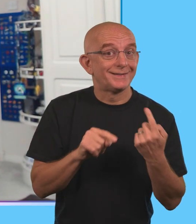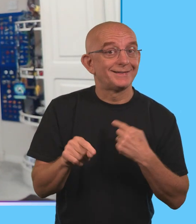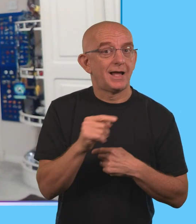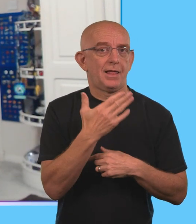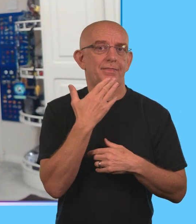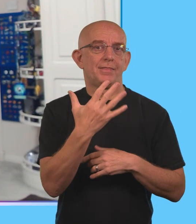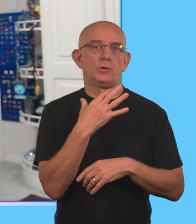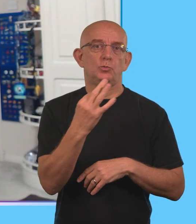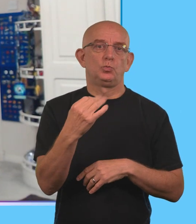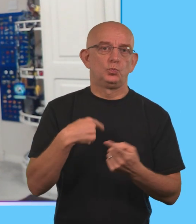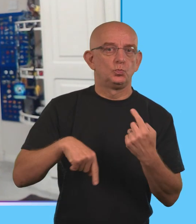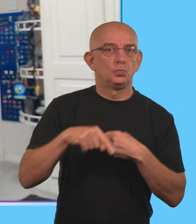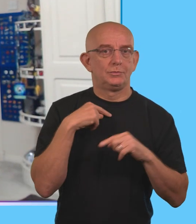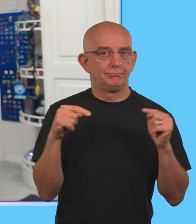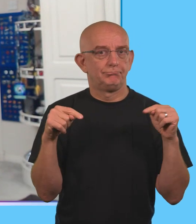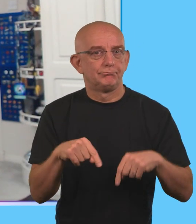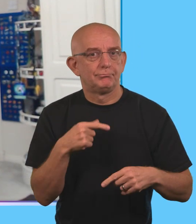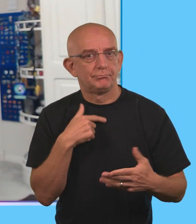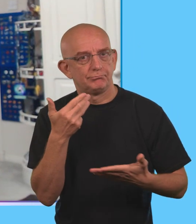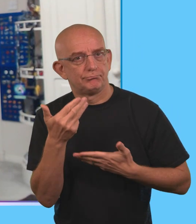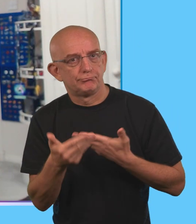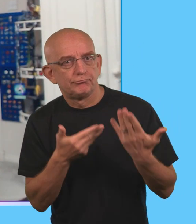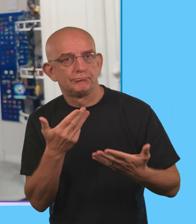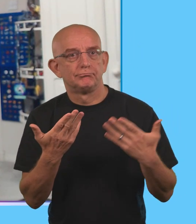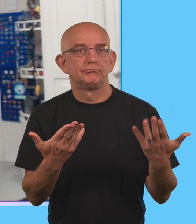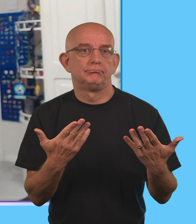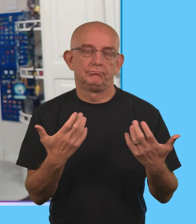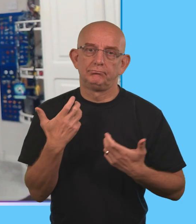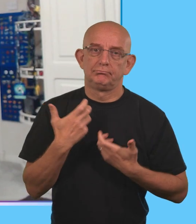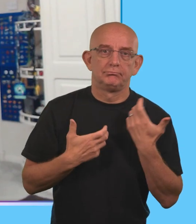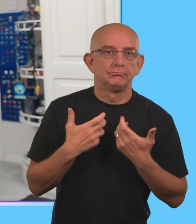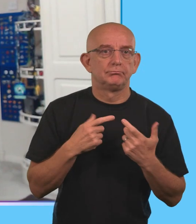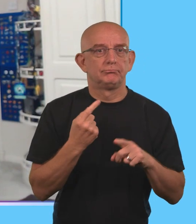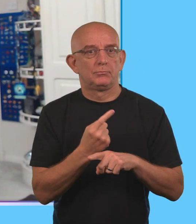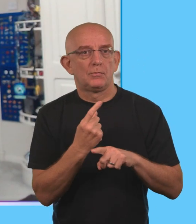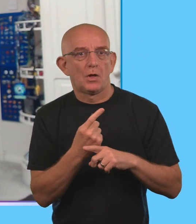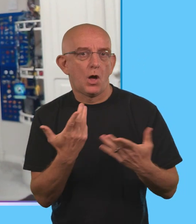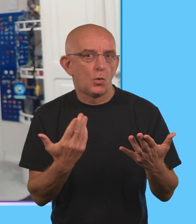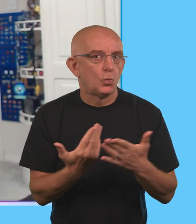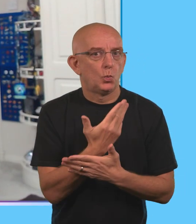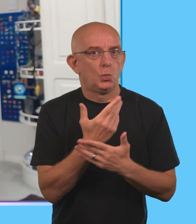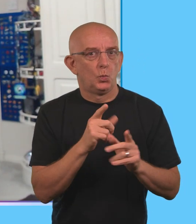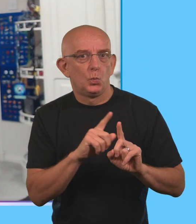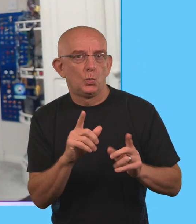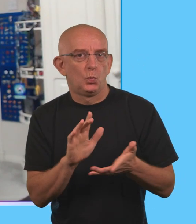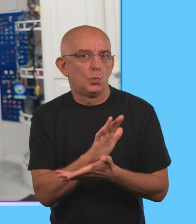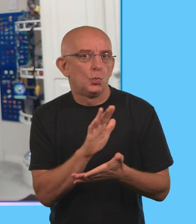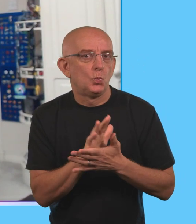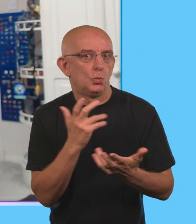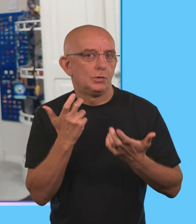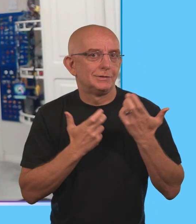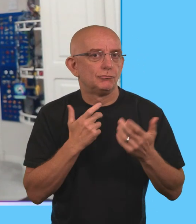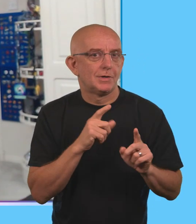Thank you so much to the organizers for having me on board for this. It's always great to be able to talk about cool, new, fun and interesting,